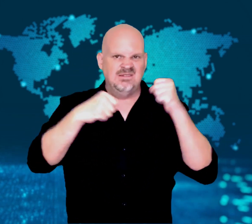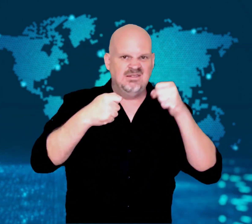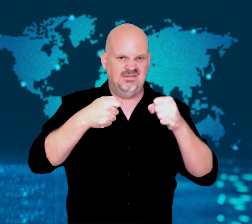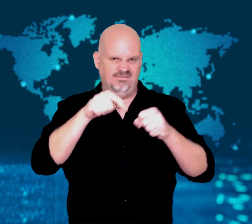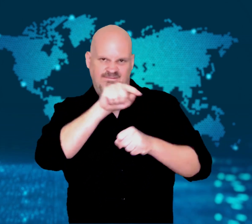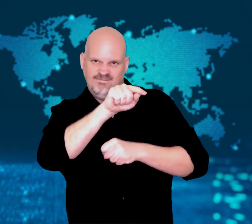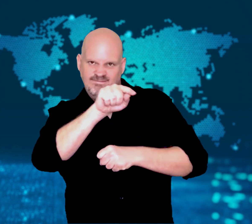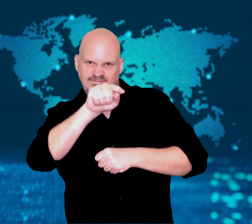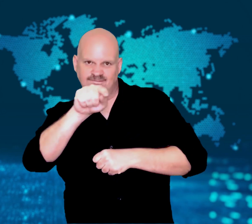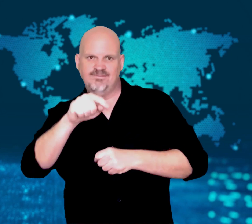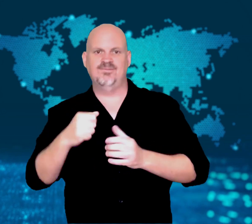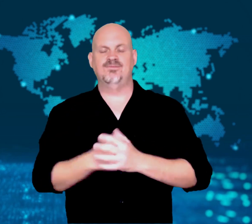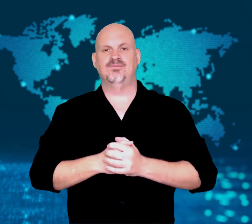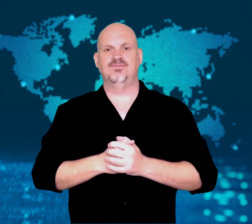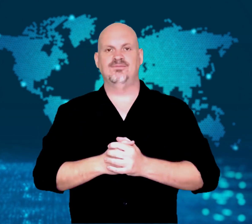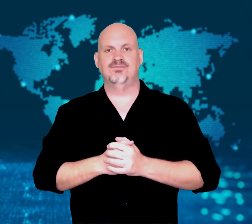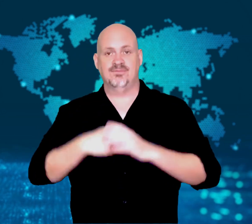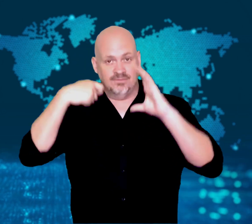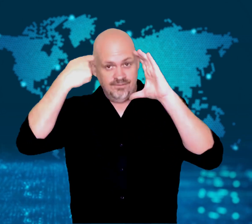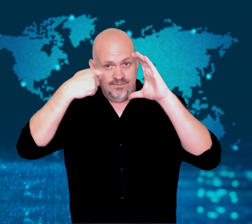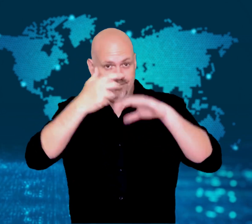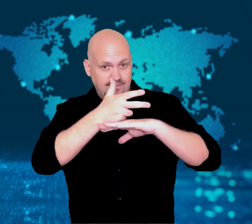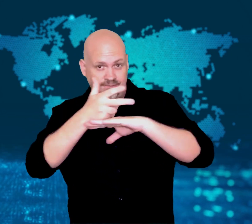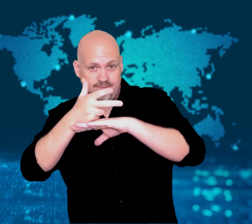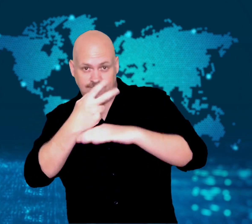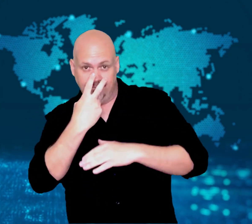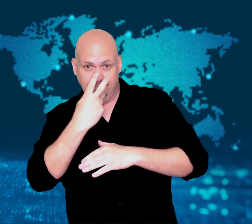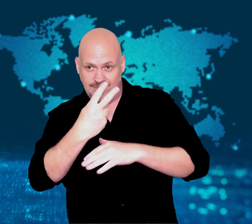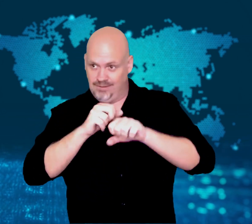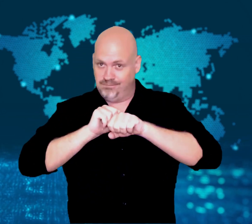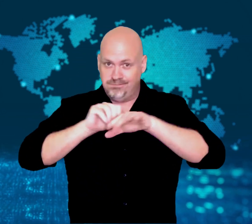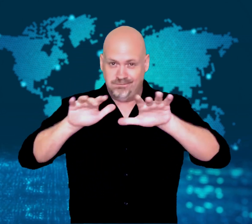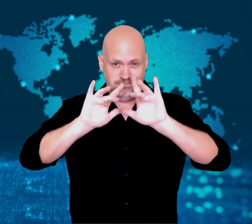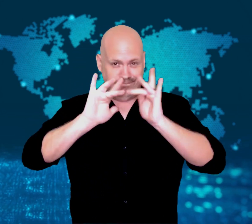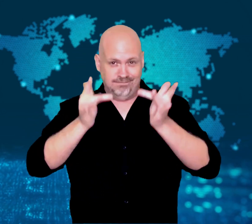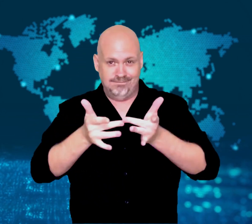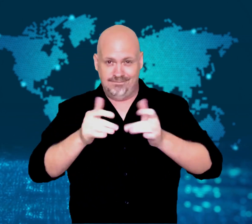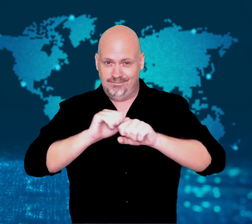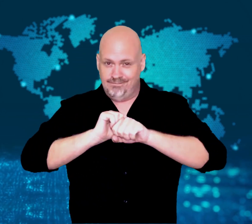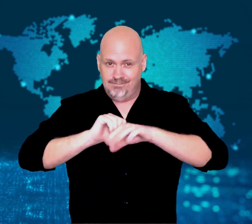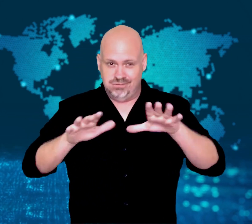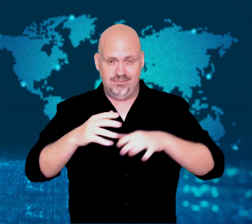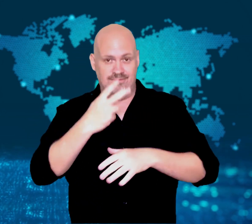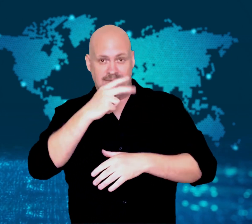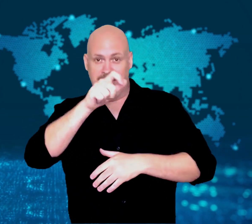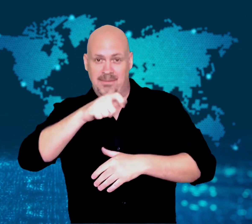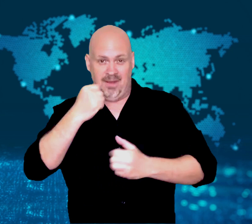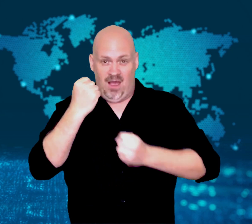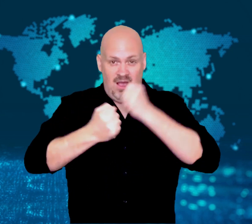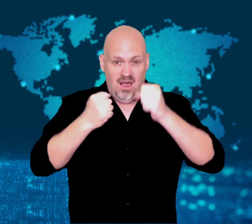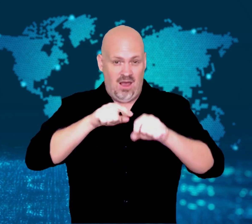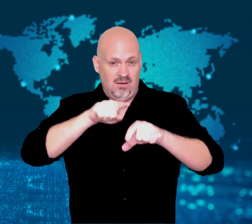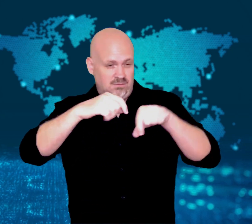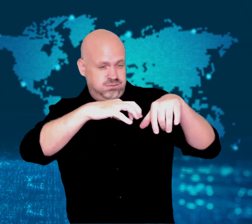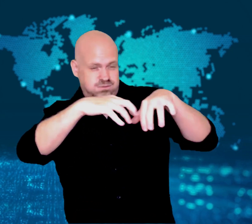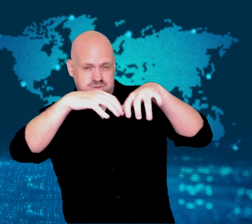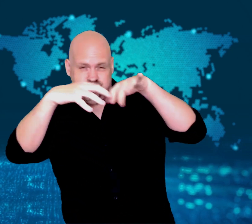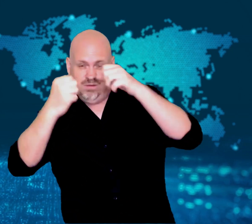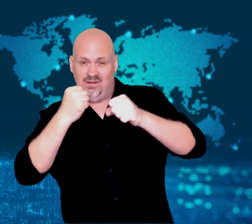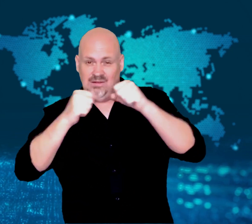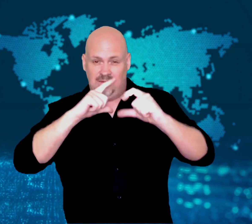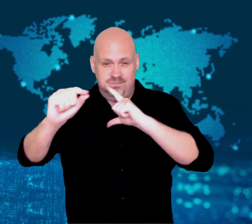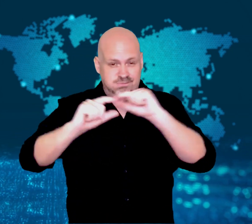Videos online showed people running away from the tear gas